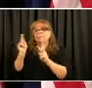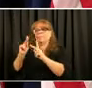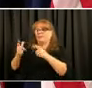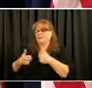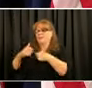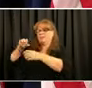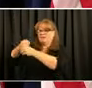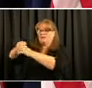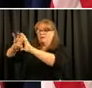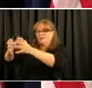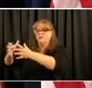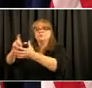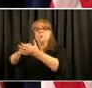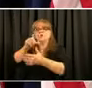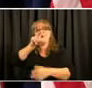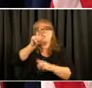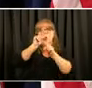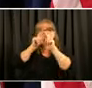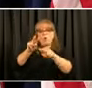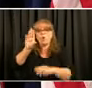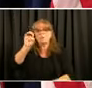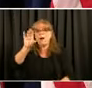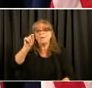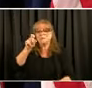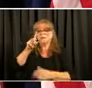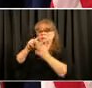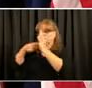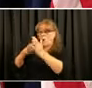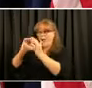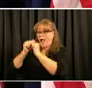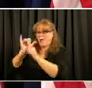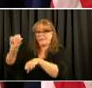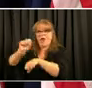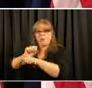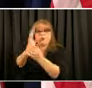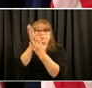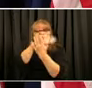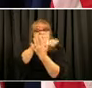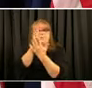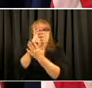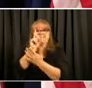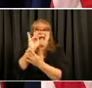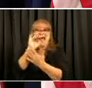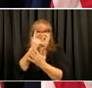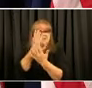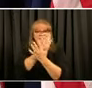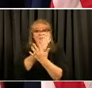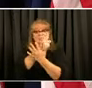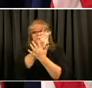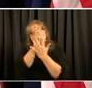uh you know again we're we're not gonna let uh you know any election there's an election coming up